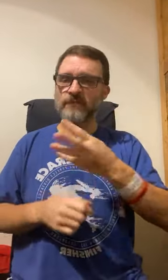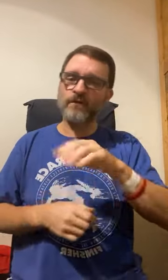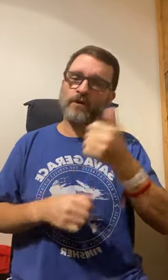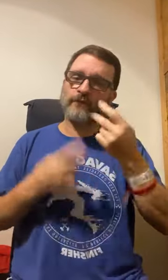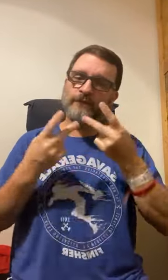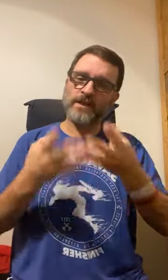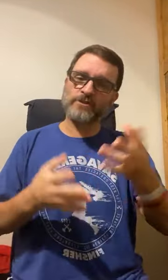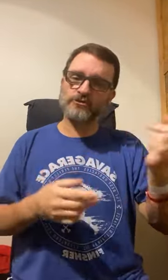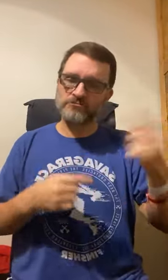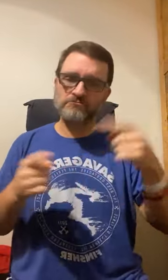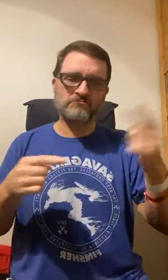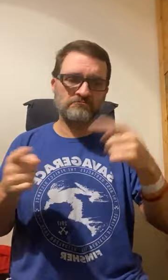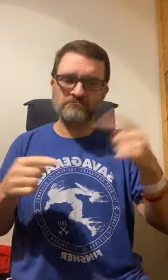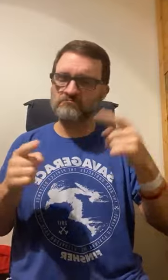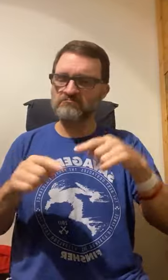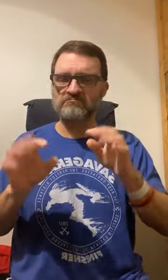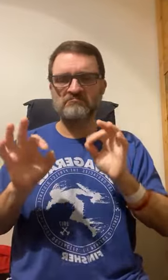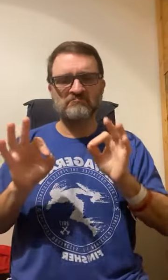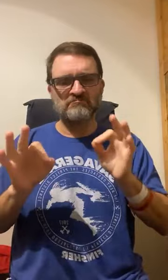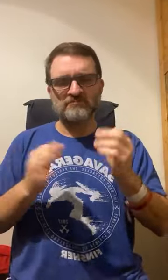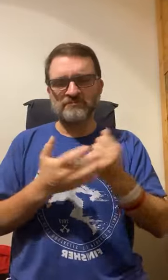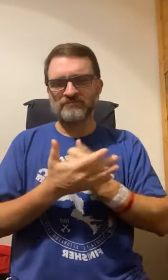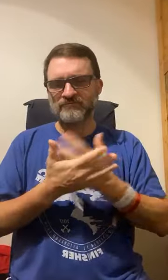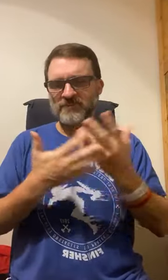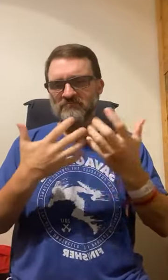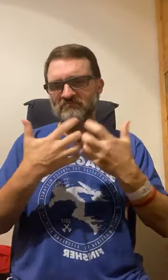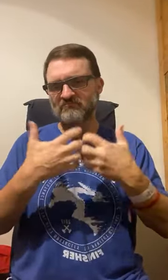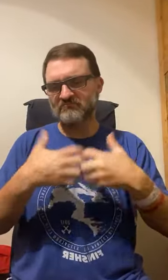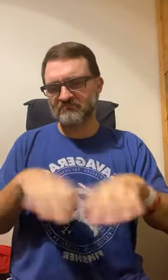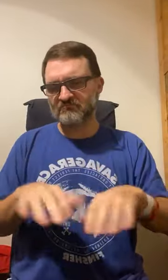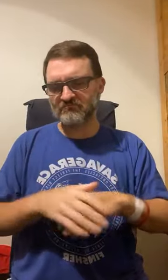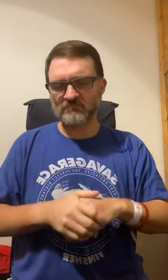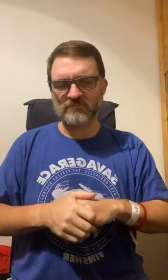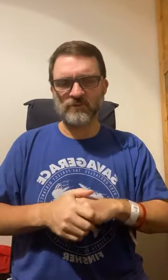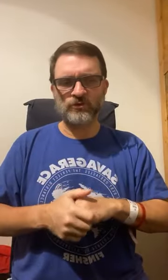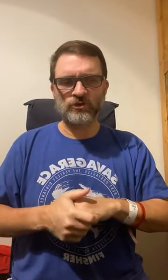But I did have several other visitors that stopped by. It was all good and everything worked out.